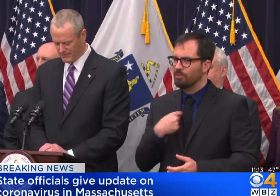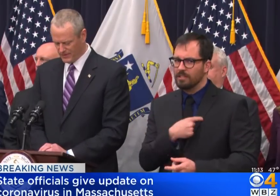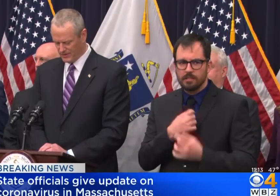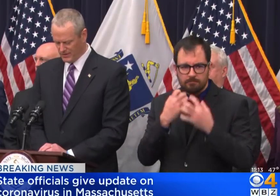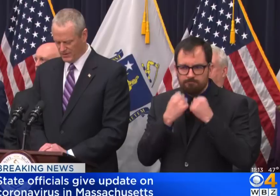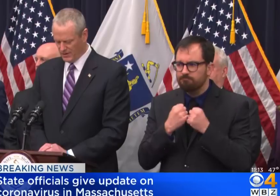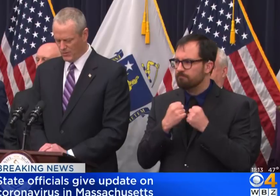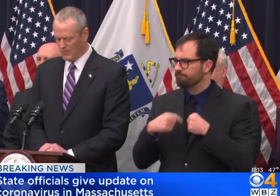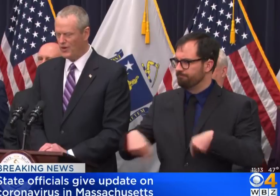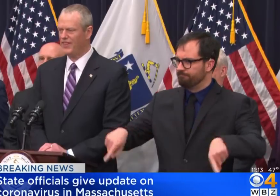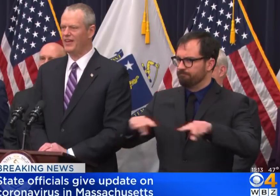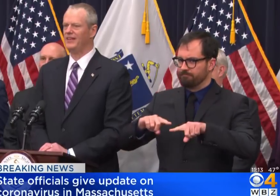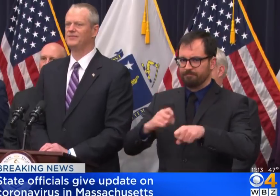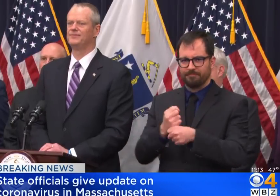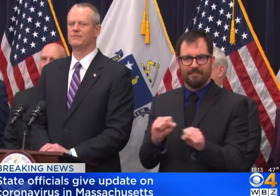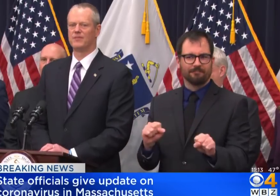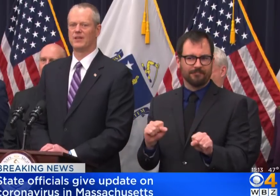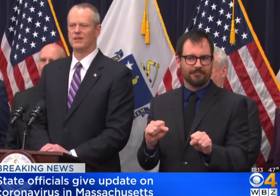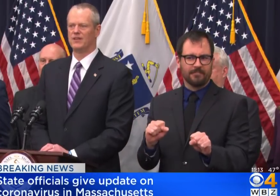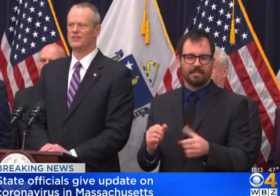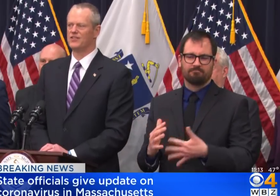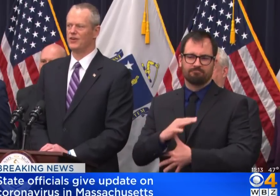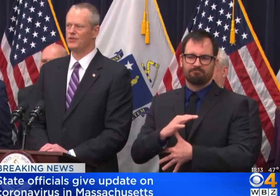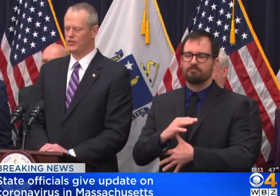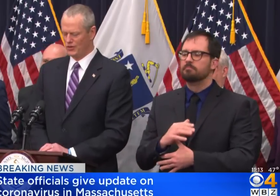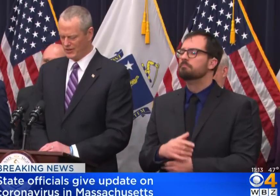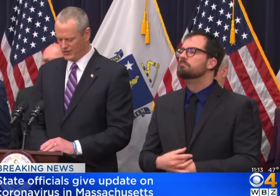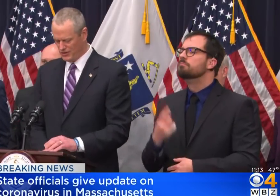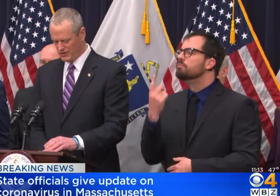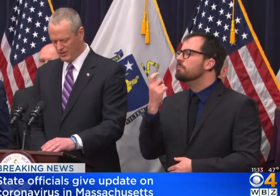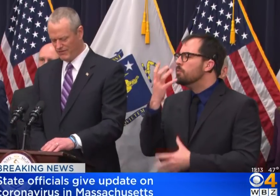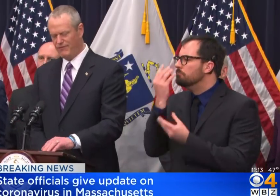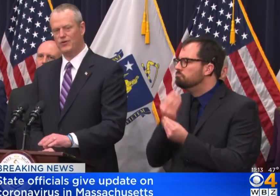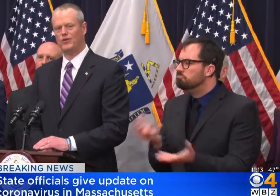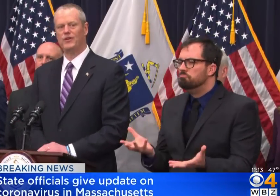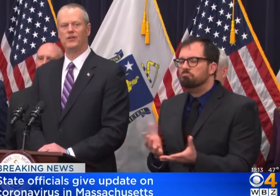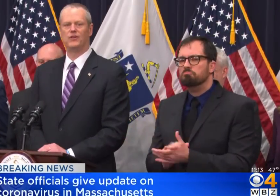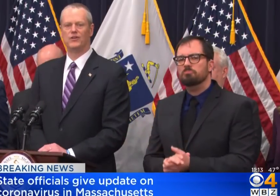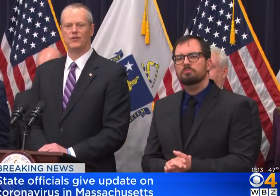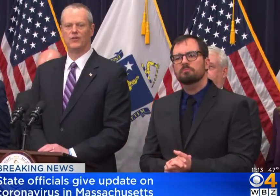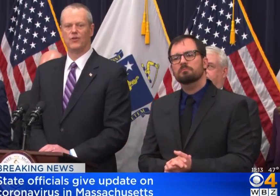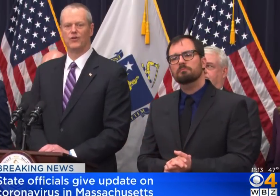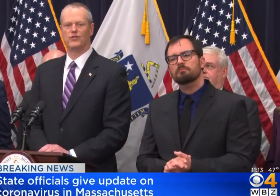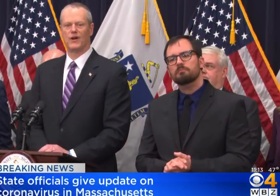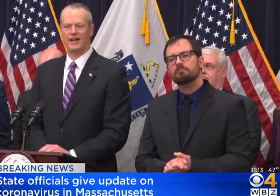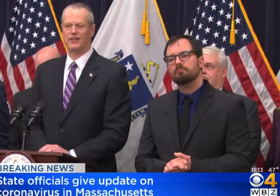AWHILE BUT WHAT THAT MEANS, I THINK, IS THAT PEOPLE ARE ACTING NOT IN THEIR OWN SELF INTEREST